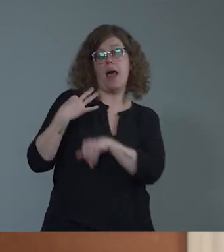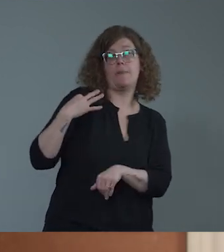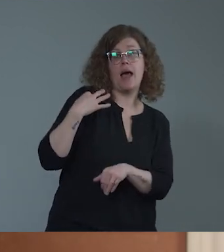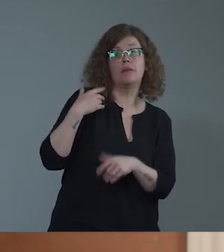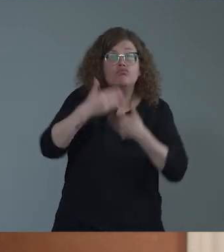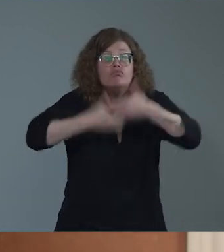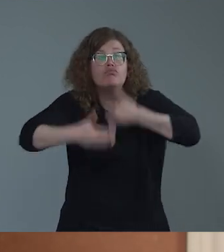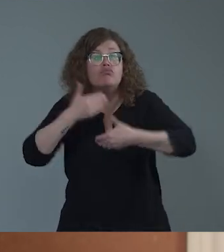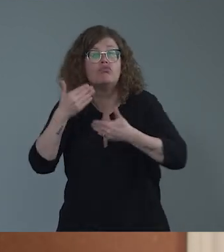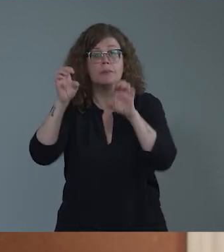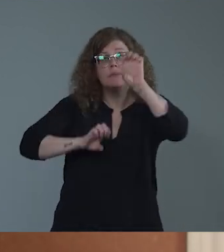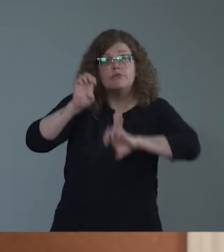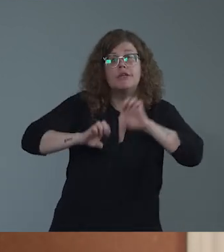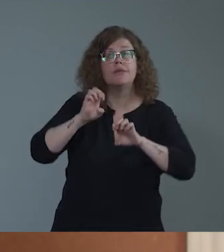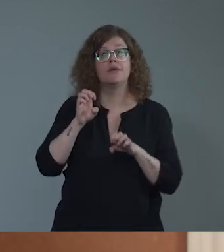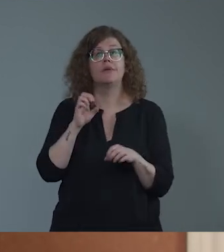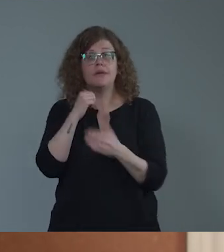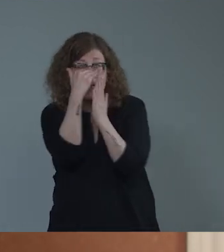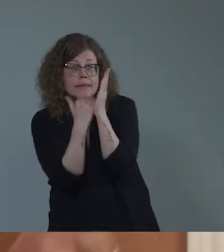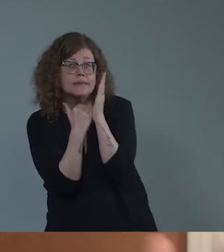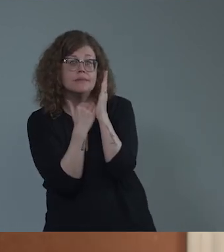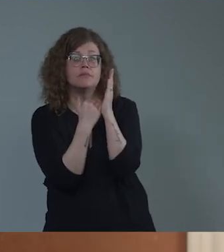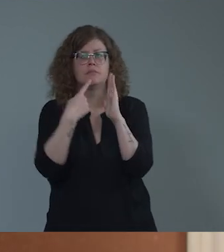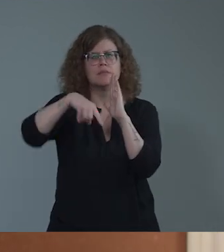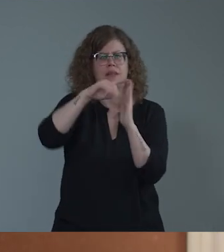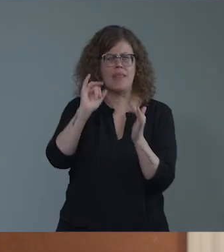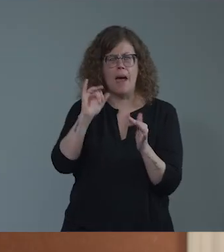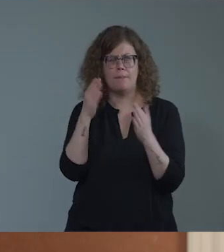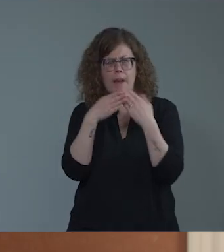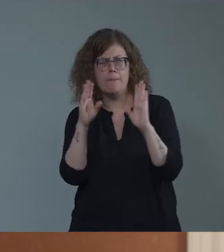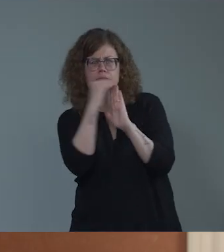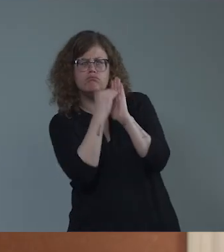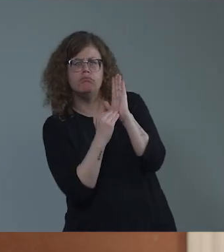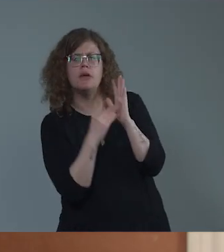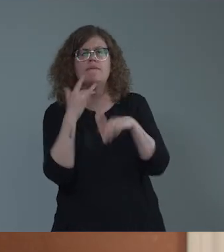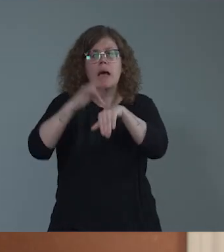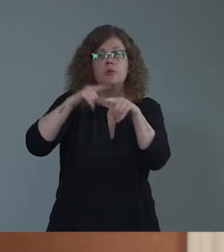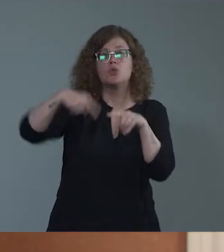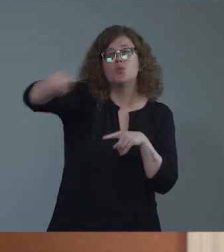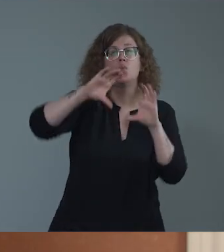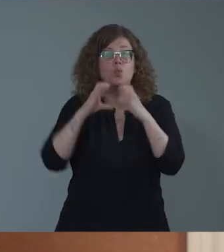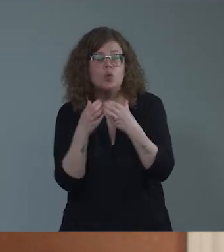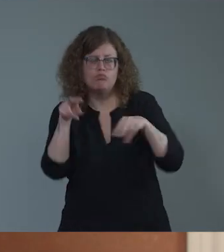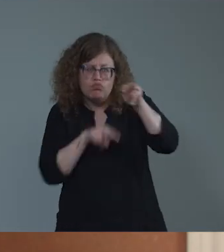So it can be a little cheaper than doing a broad scale call with a selection panel, but it still gives you access to artists